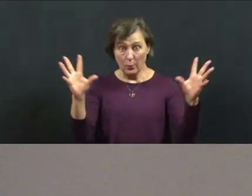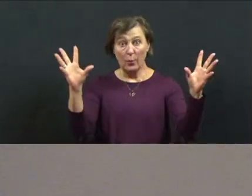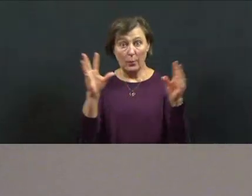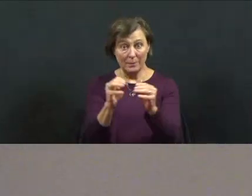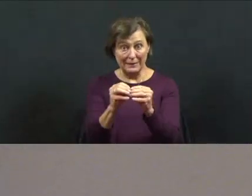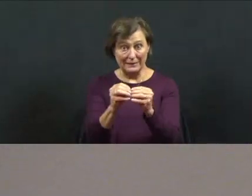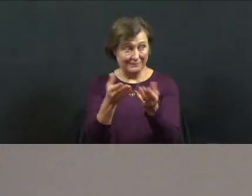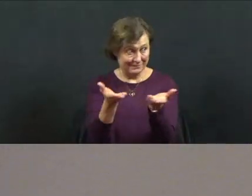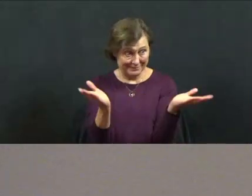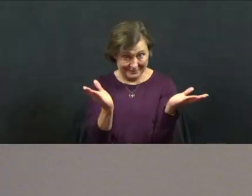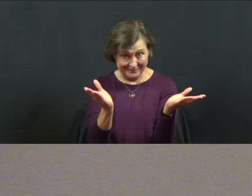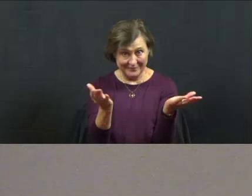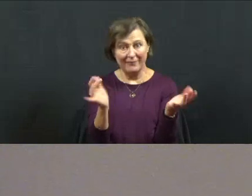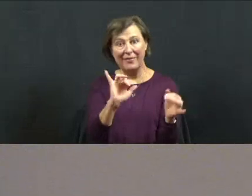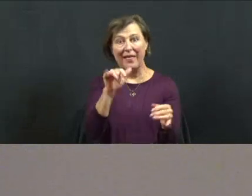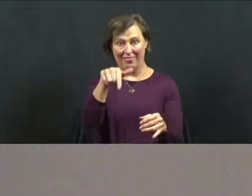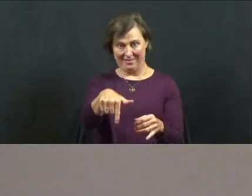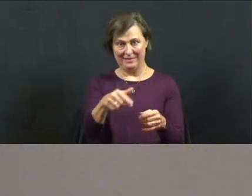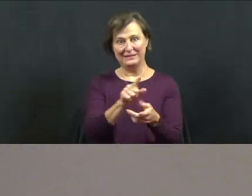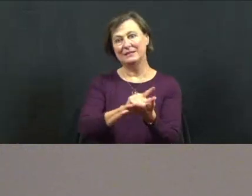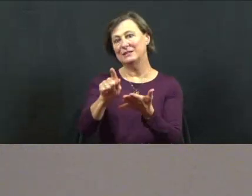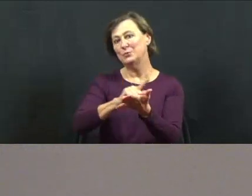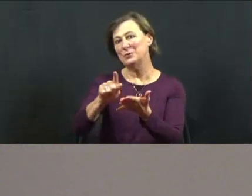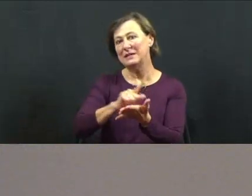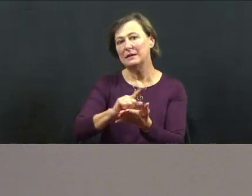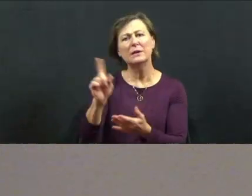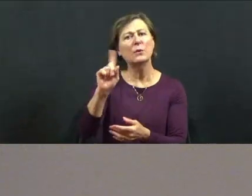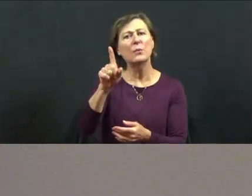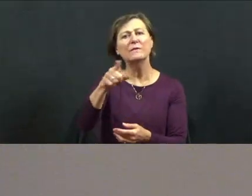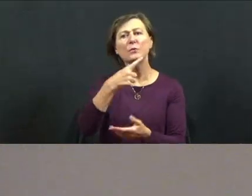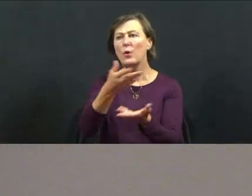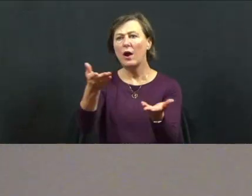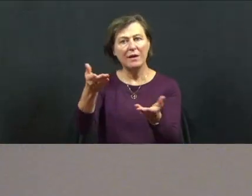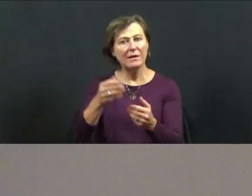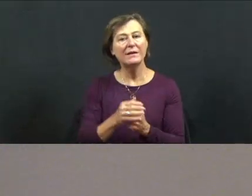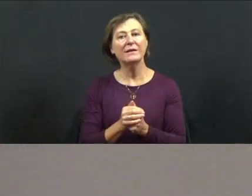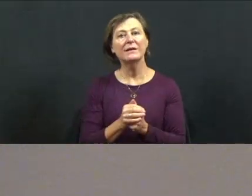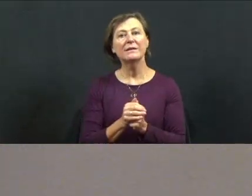week. Wherever you are this morning,